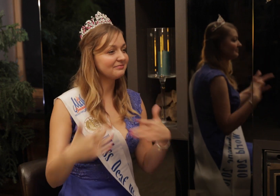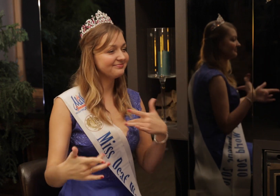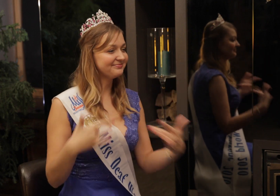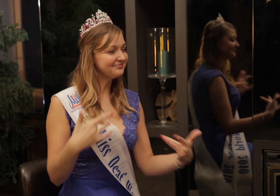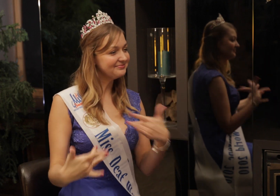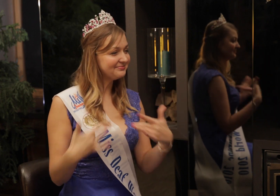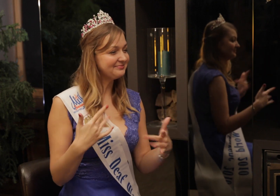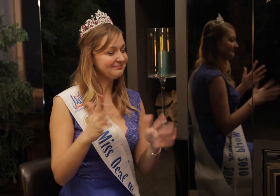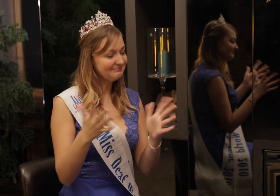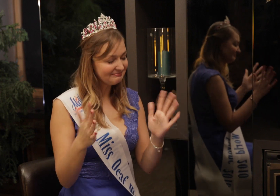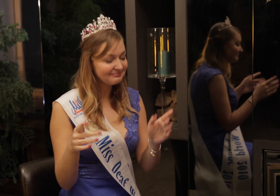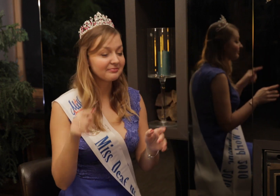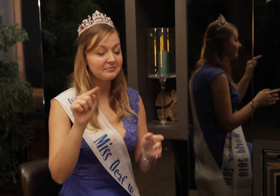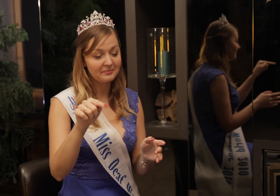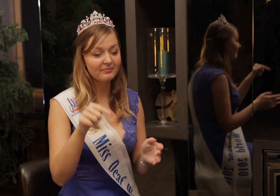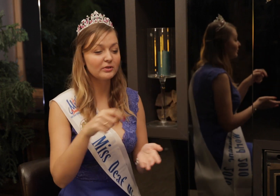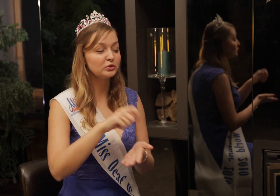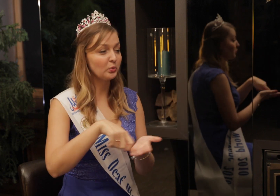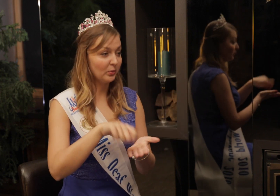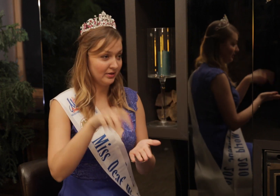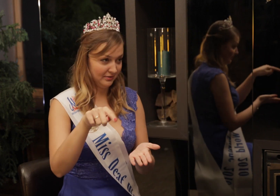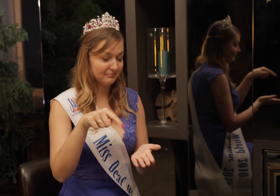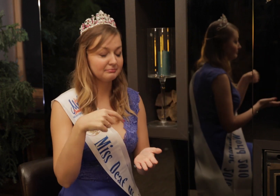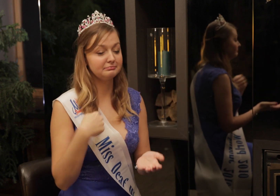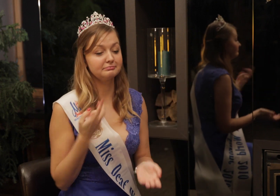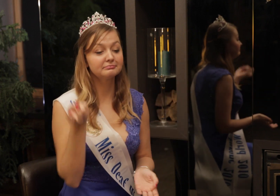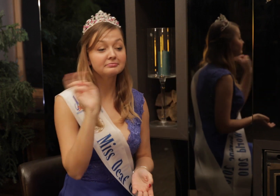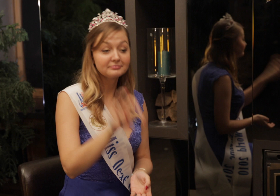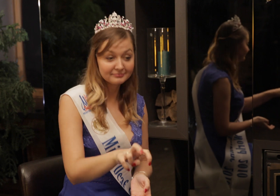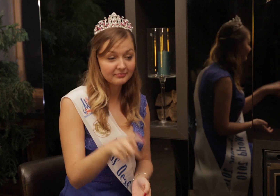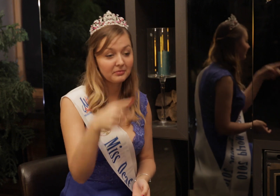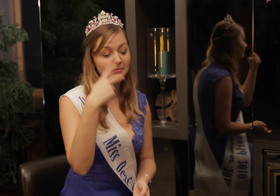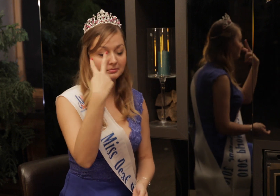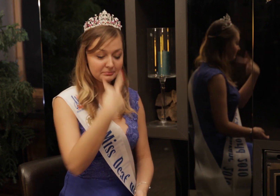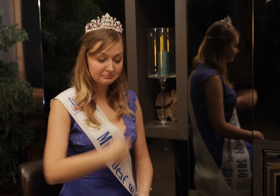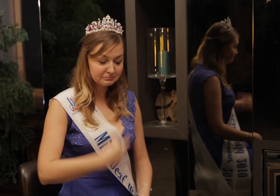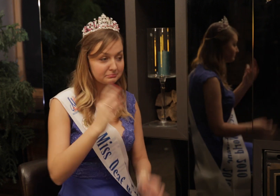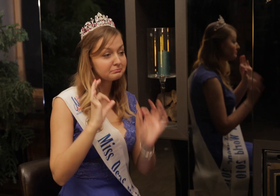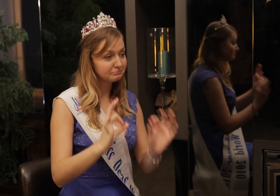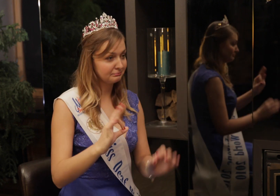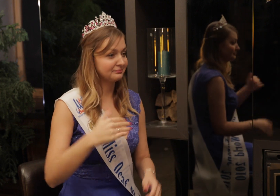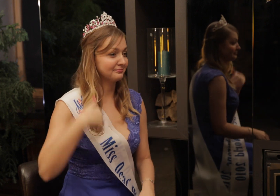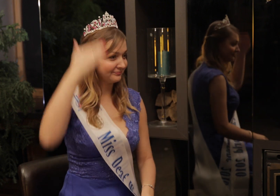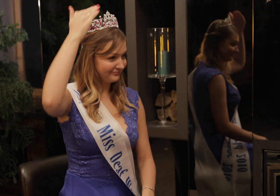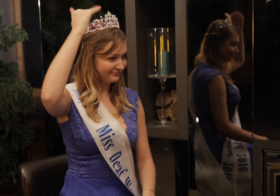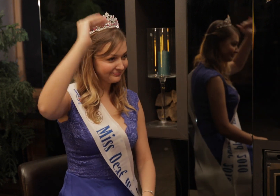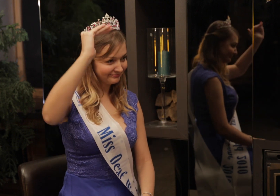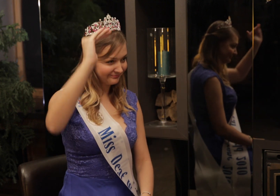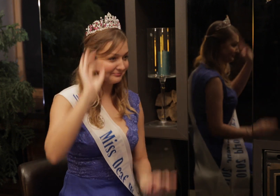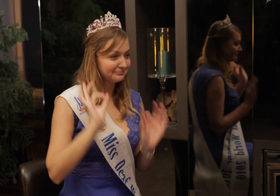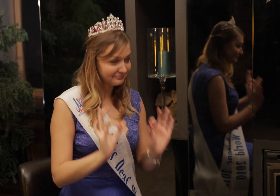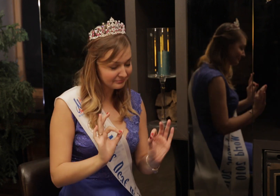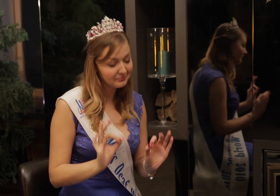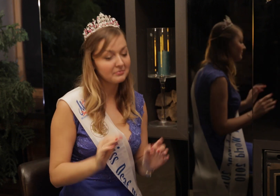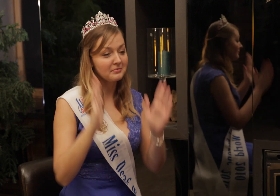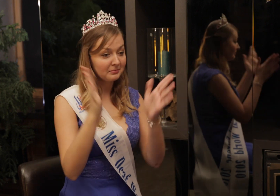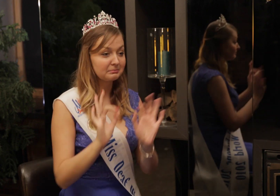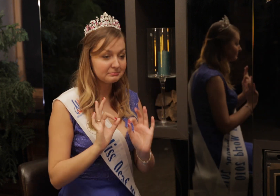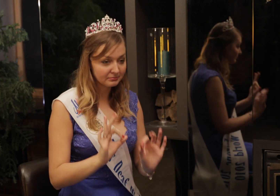They are the judges, and they assessed my height and appearance, which were good.